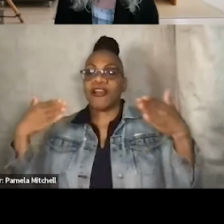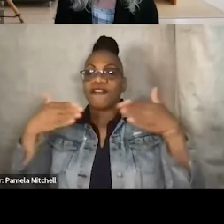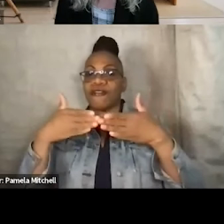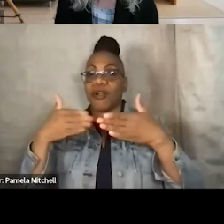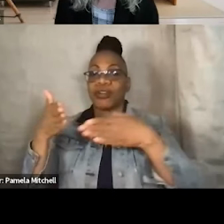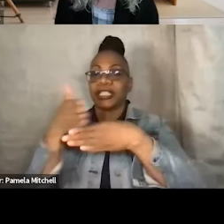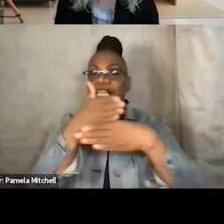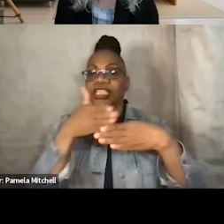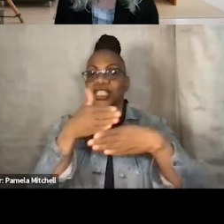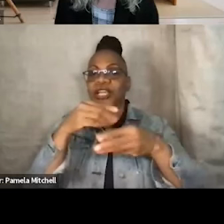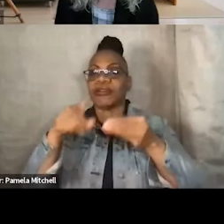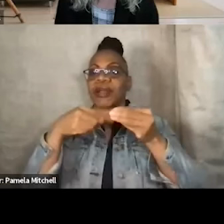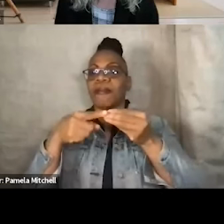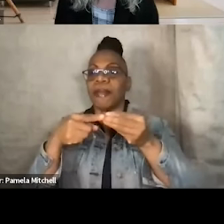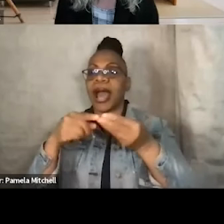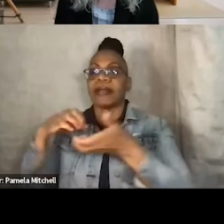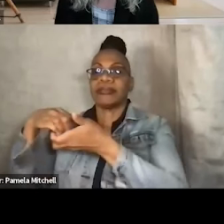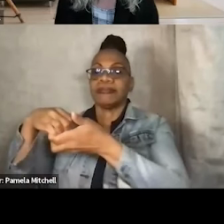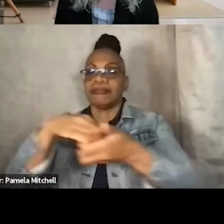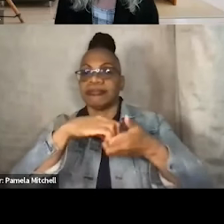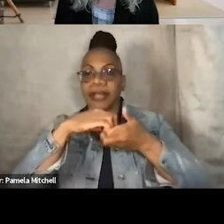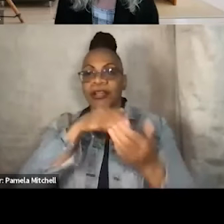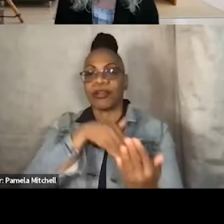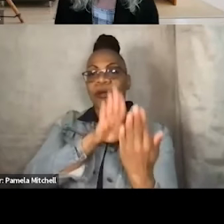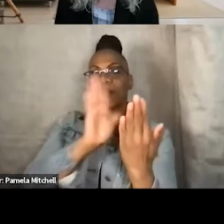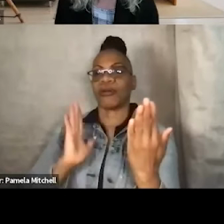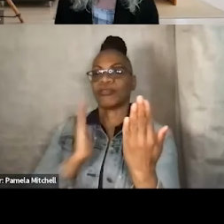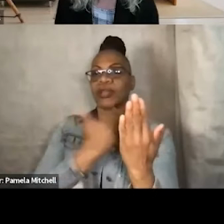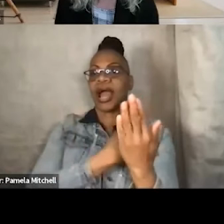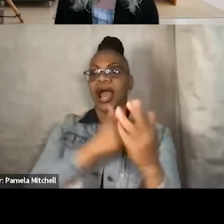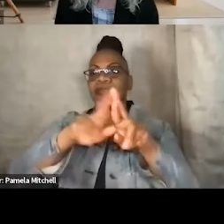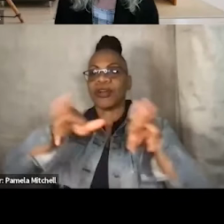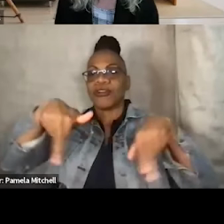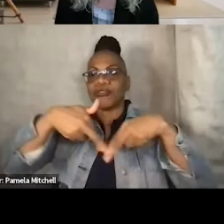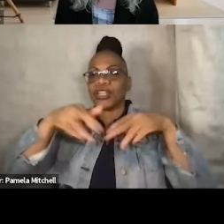about the collaborative approach that our region is taking to mobile crisis response.